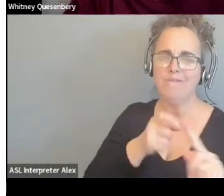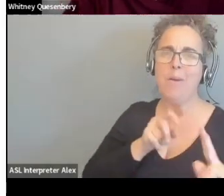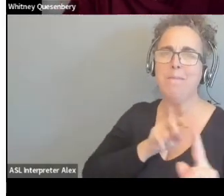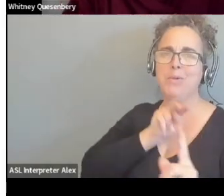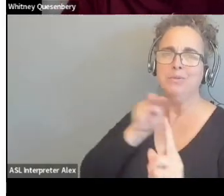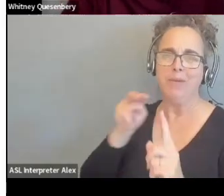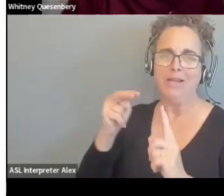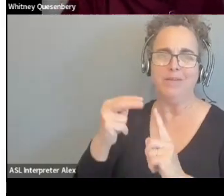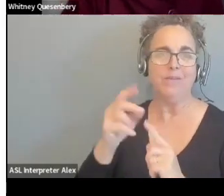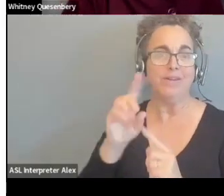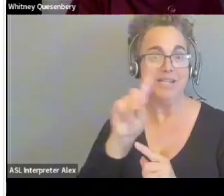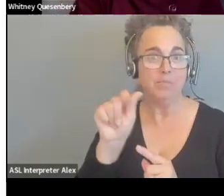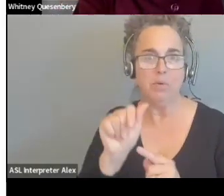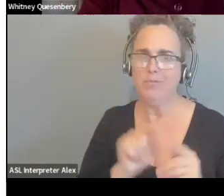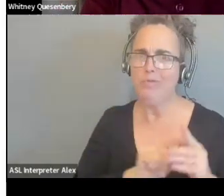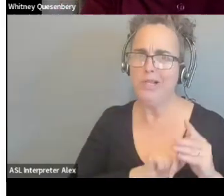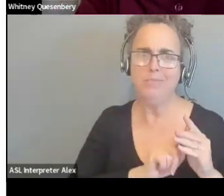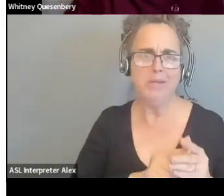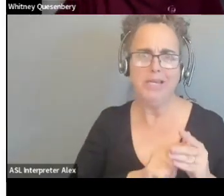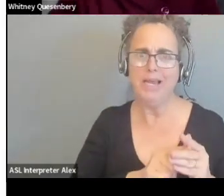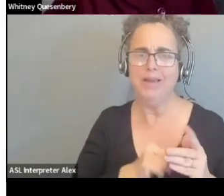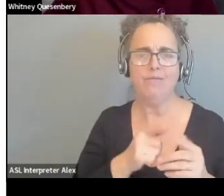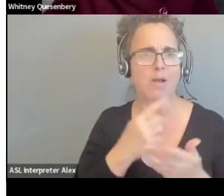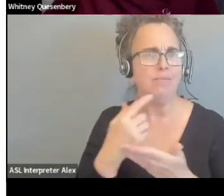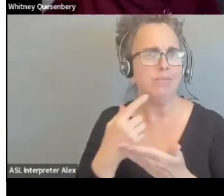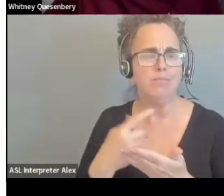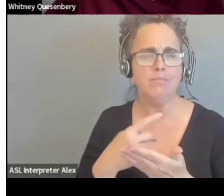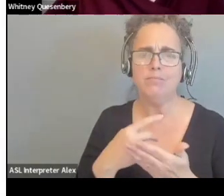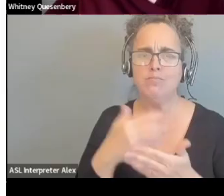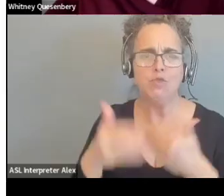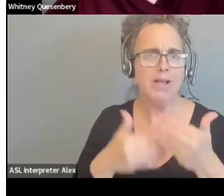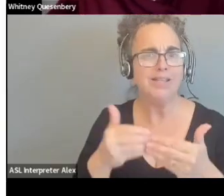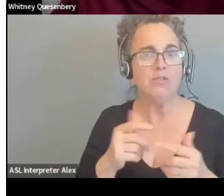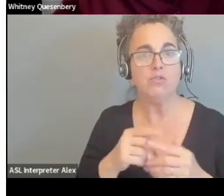early, maybe the programmer says, Hmm, I don't know how to program that. Let's go figure it out.